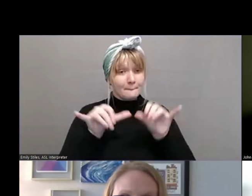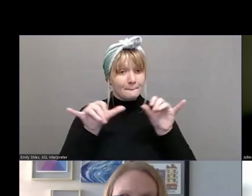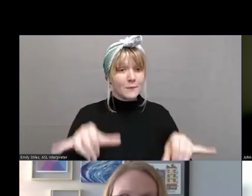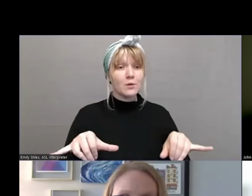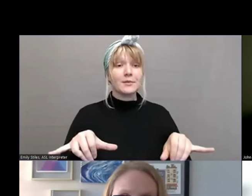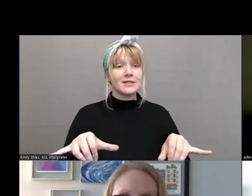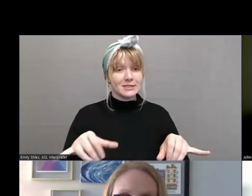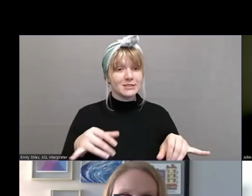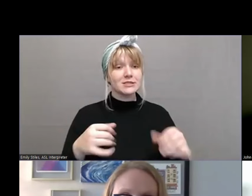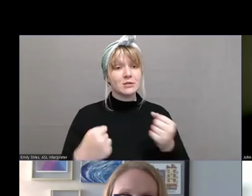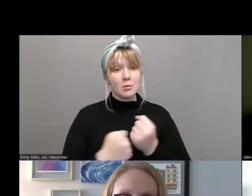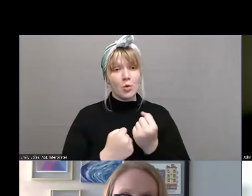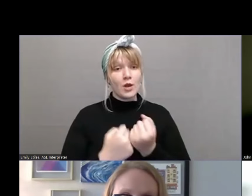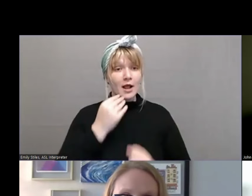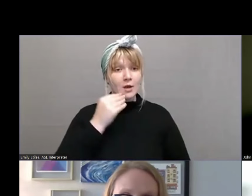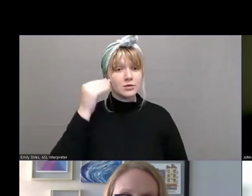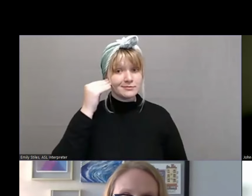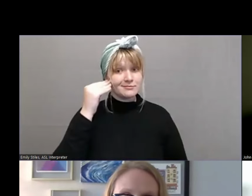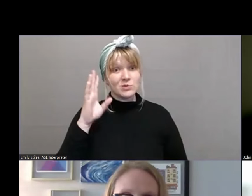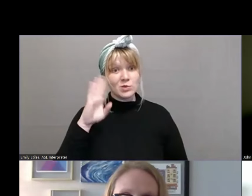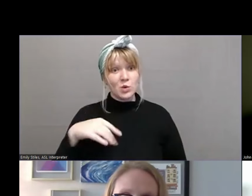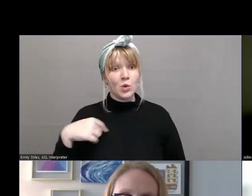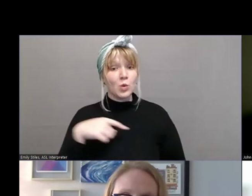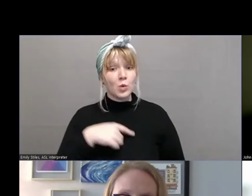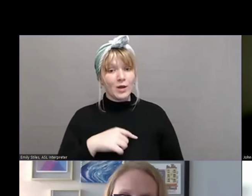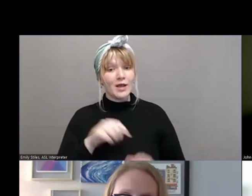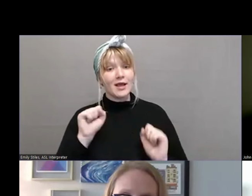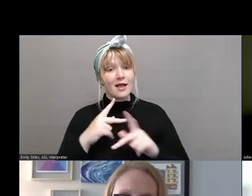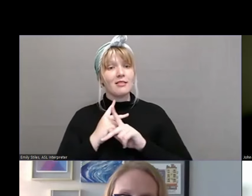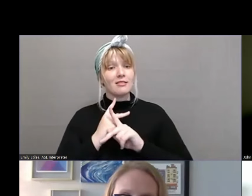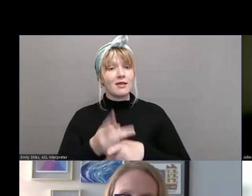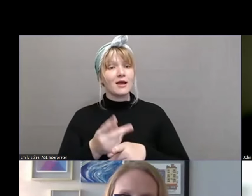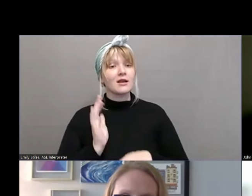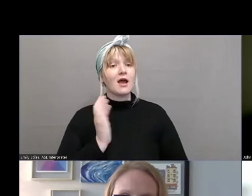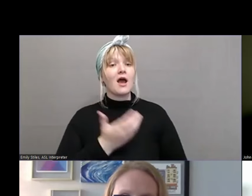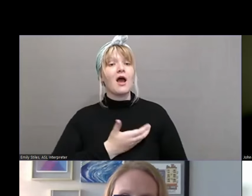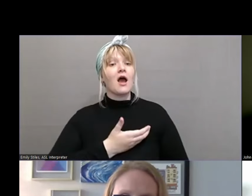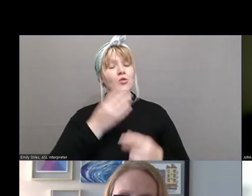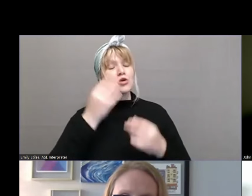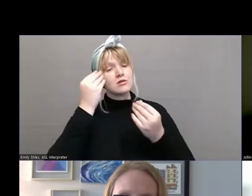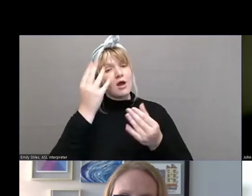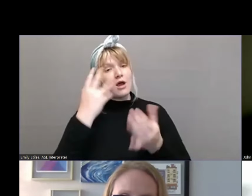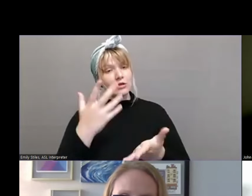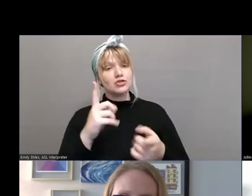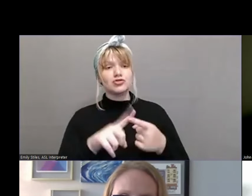And we have been able to lend our disability expertise to all of our other partners who